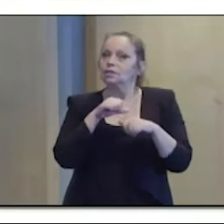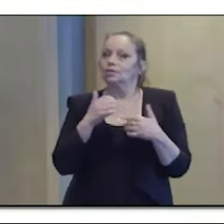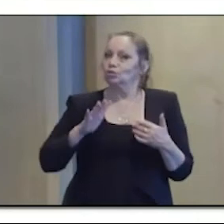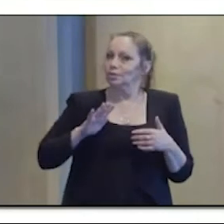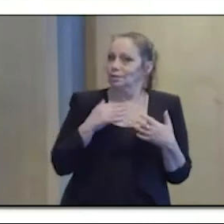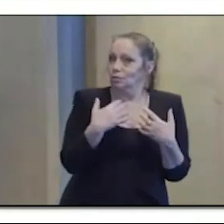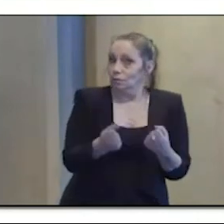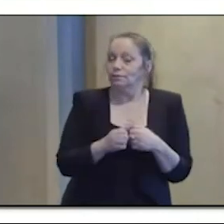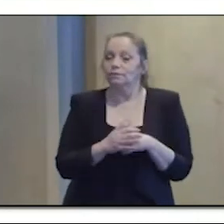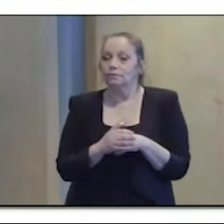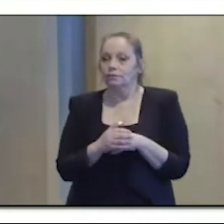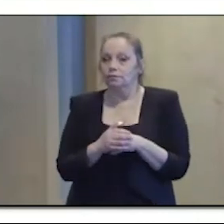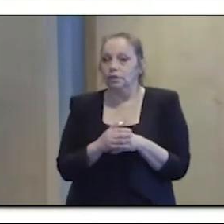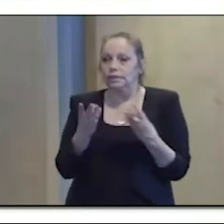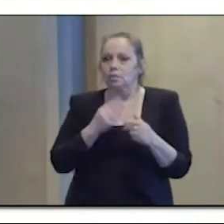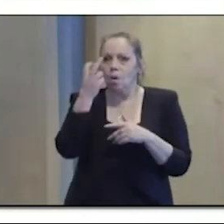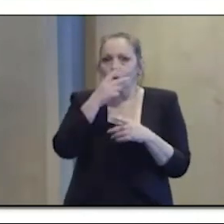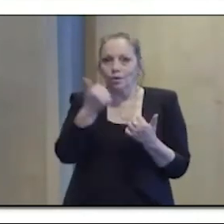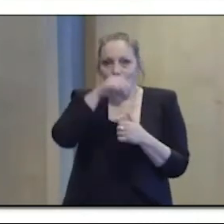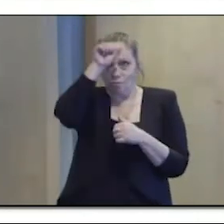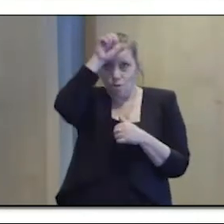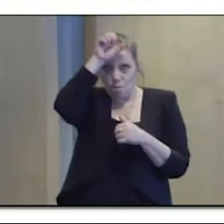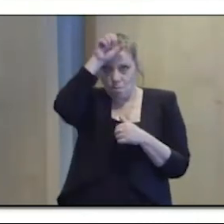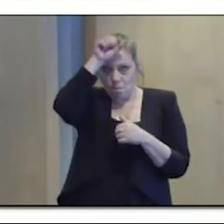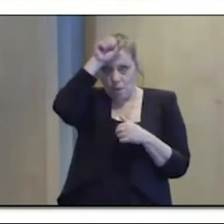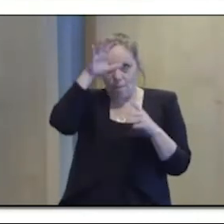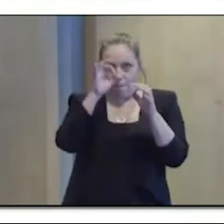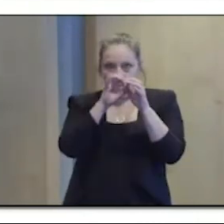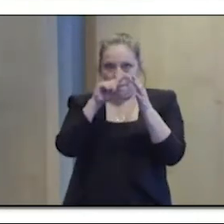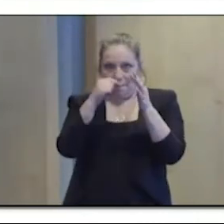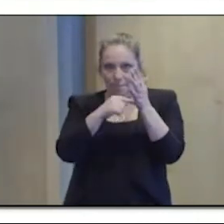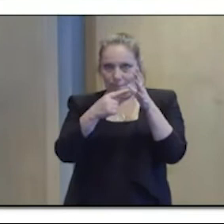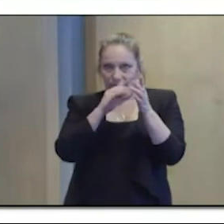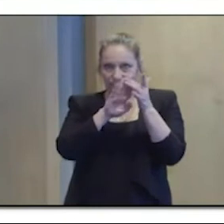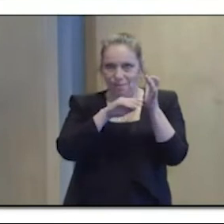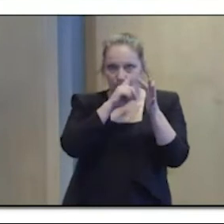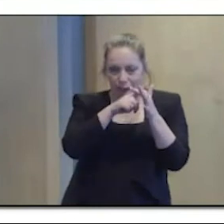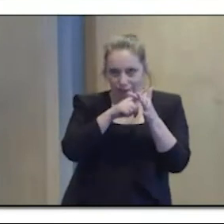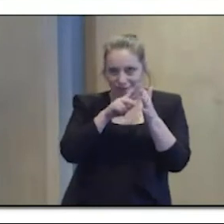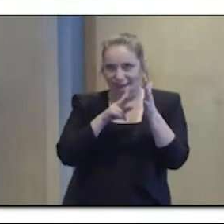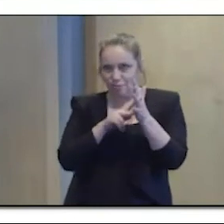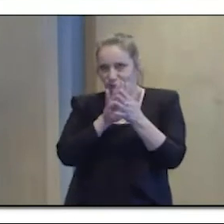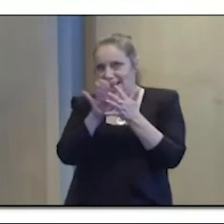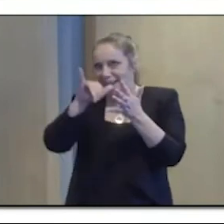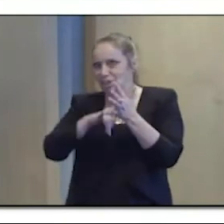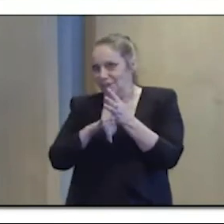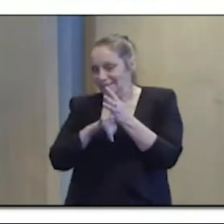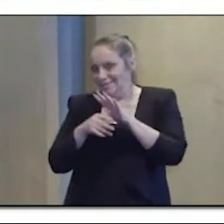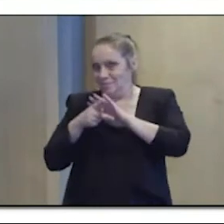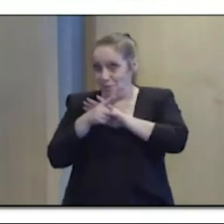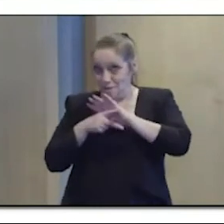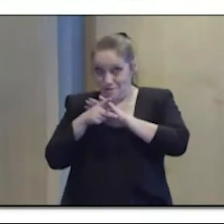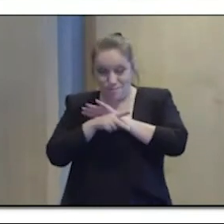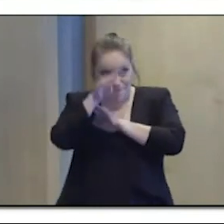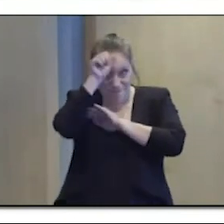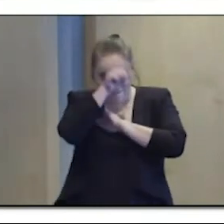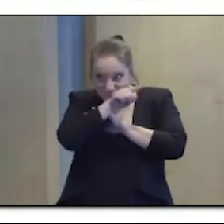who are old enough will remember betamax and vhs videos, and there was a big competition